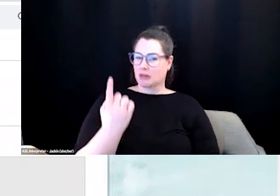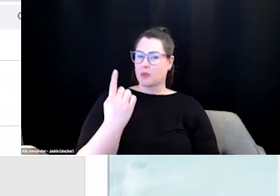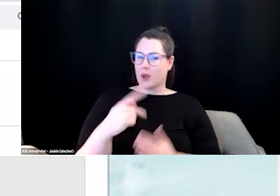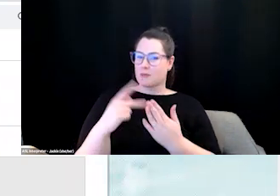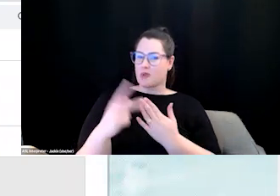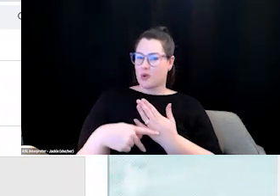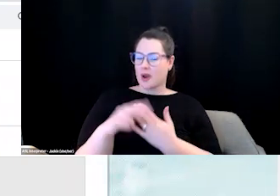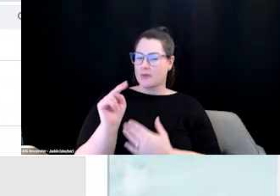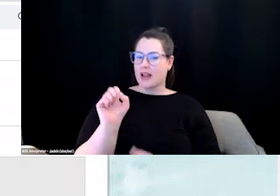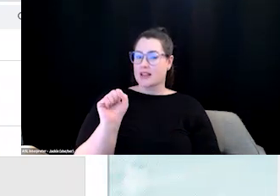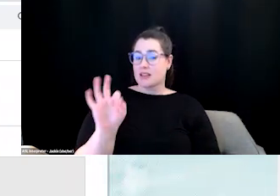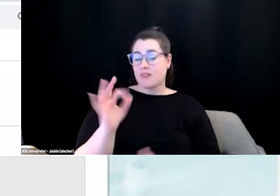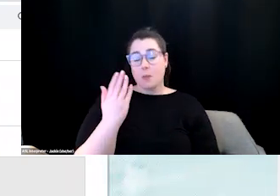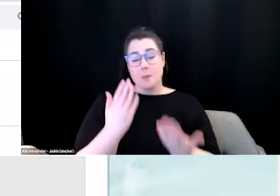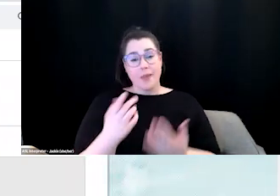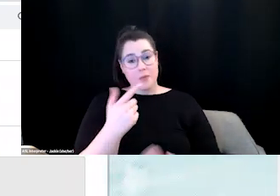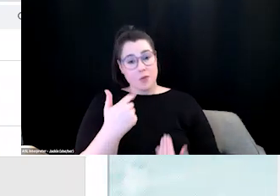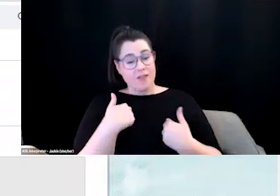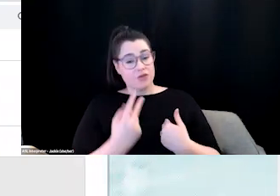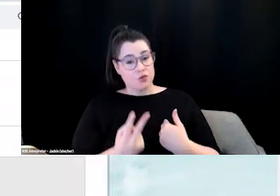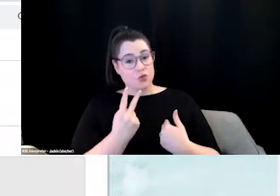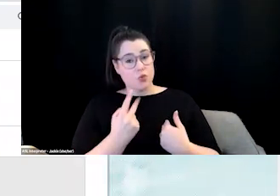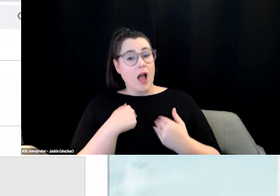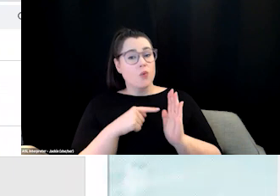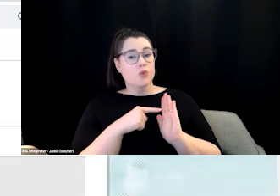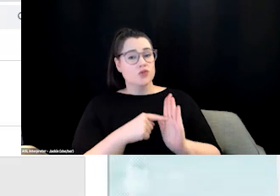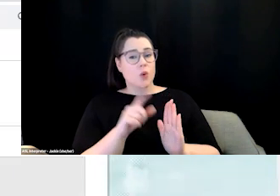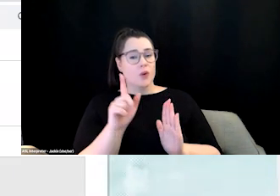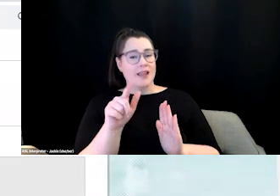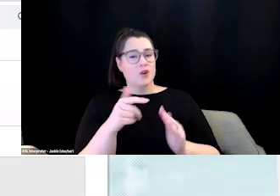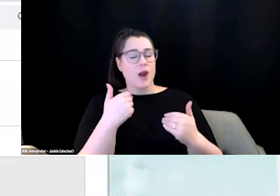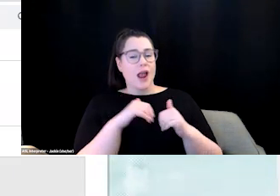And I'll show you later on how to add additional units of consideration.